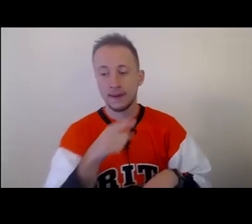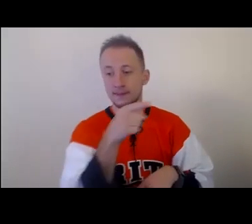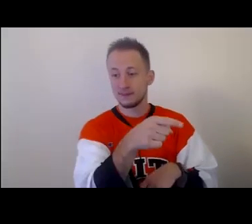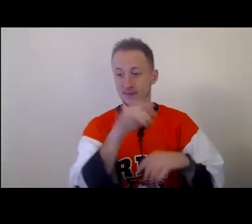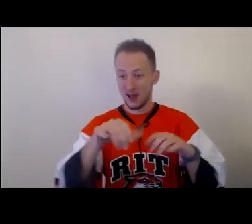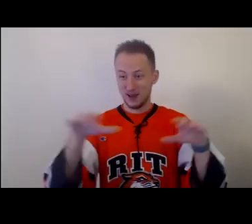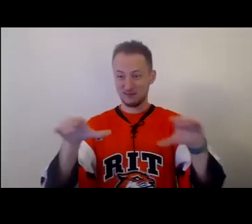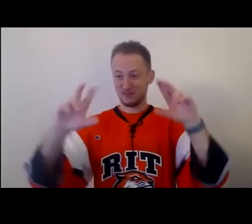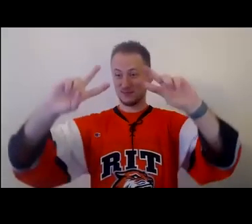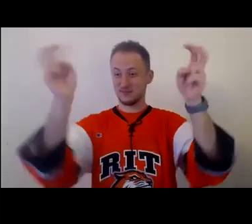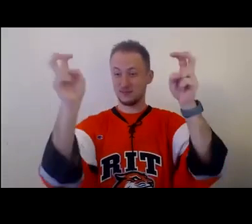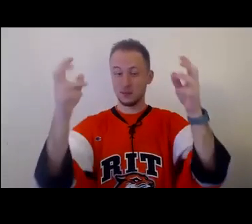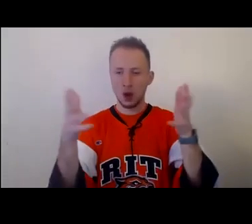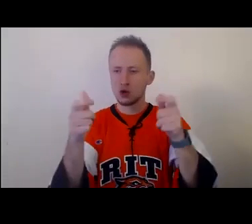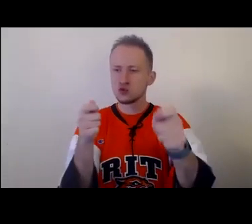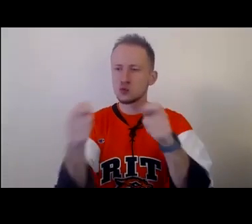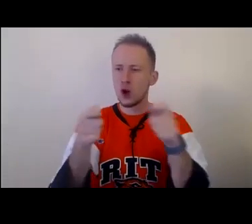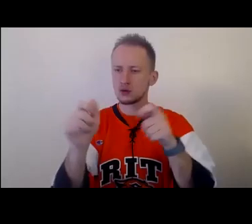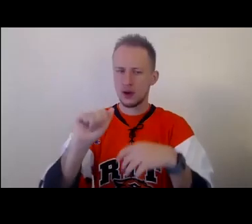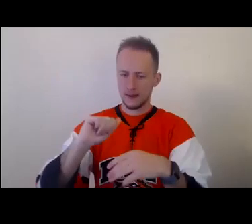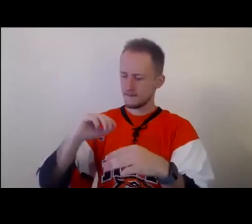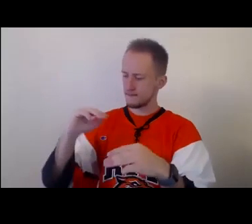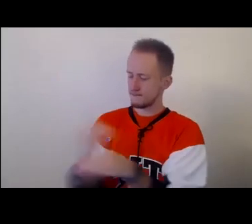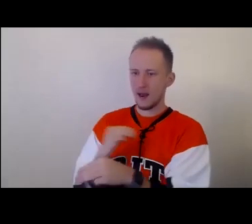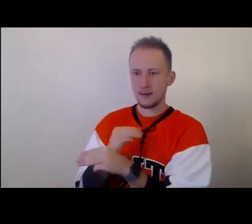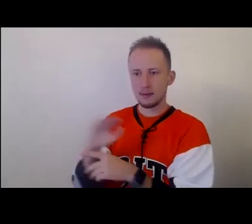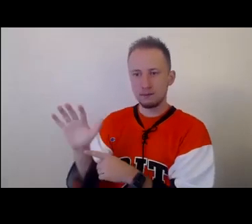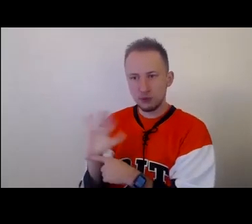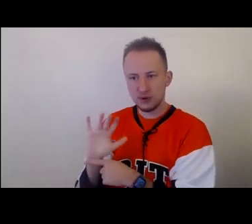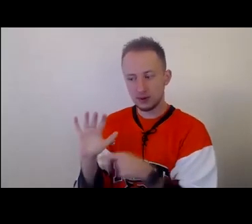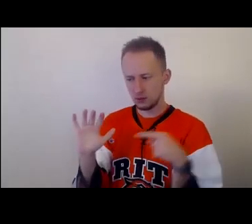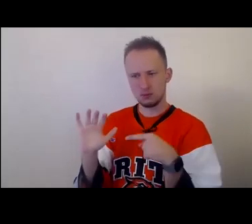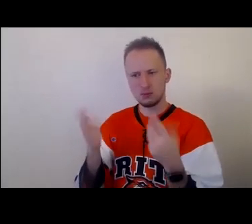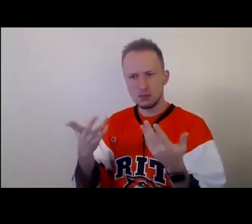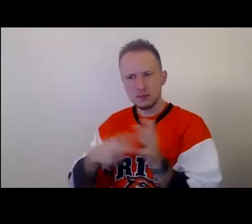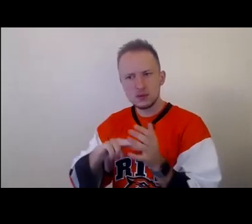Matt: This activity is titled “Directing a Math Movie”.